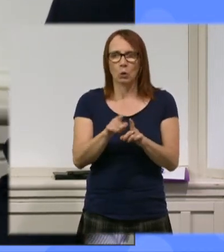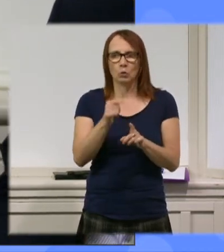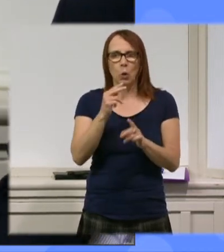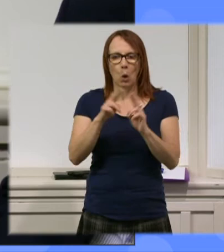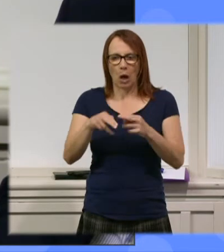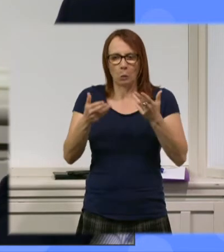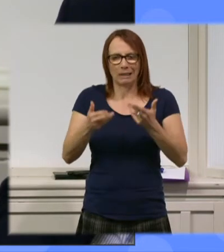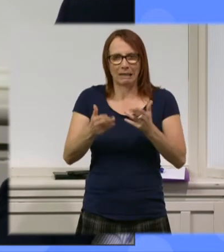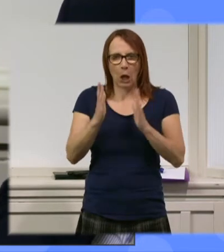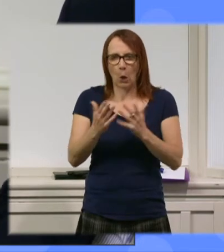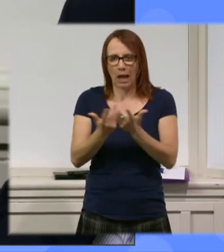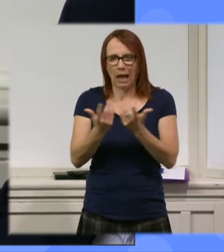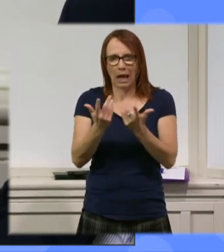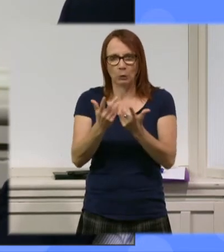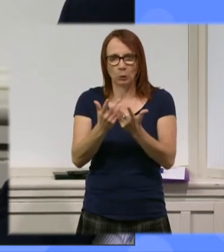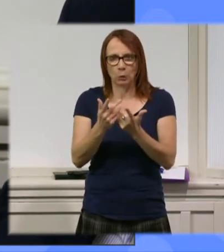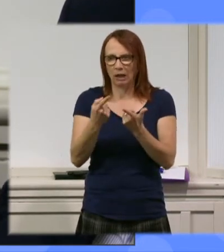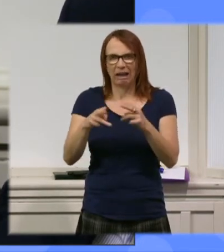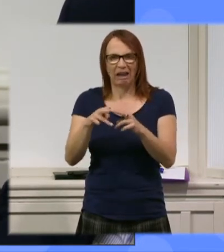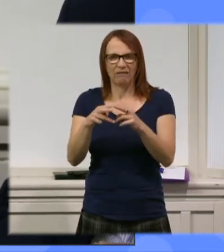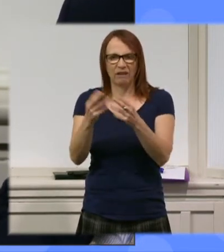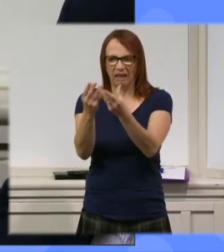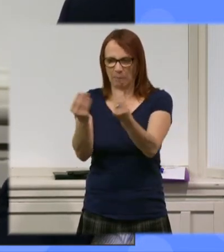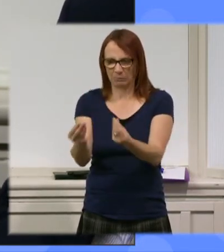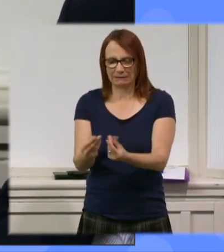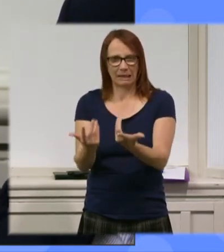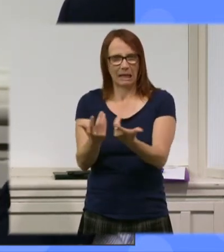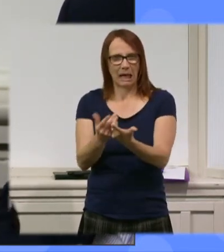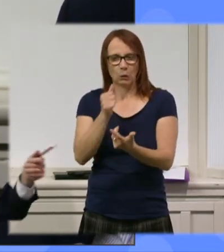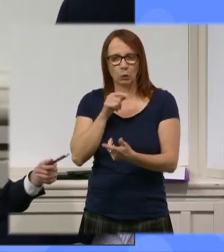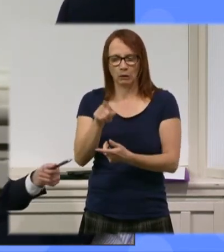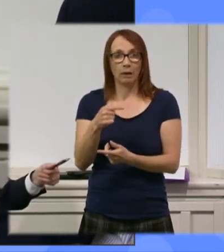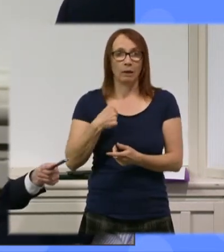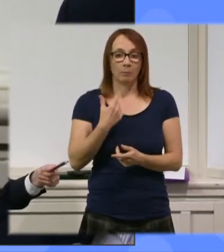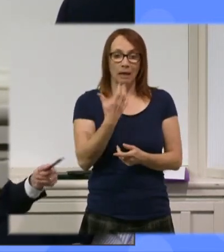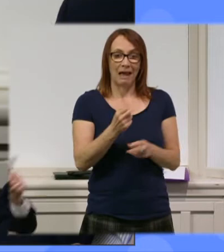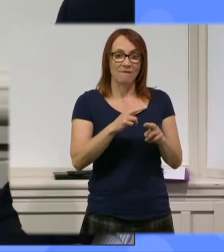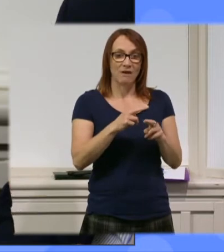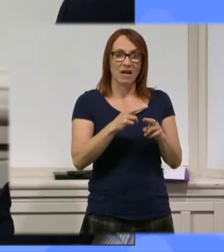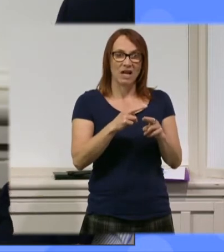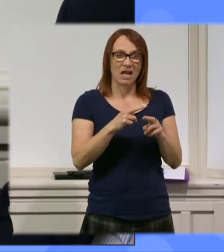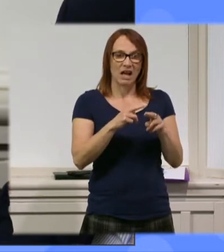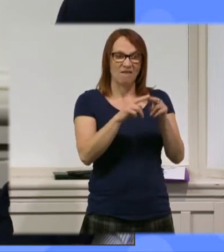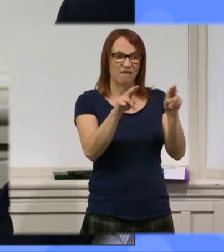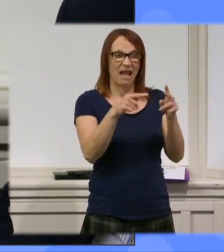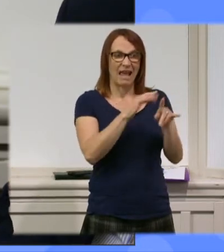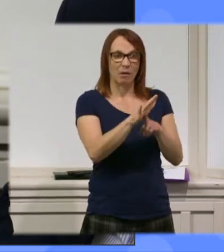it's a question of making sure that you know I mean for example I have I have flat in Edinburgh I've had a flatmate for seven years now that's somebody that